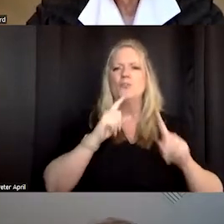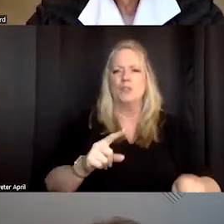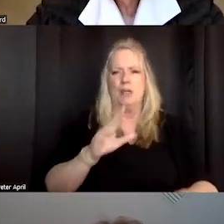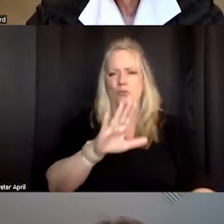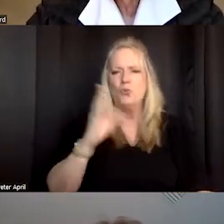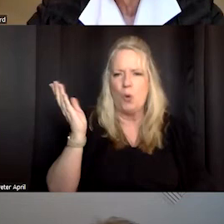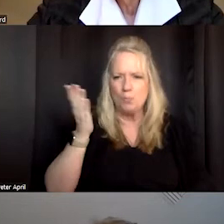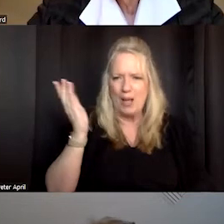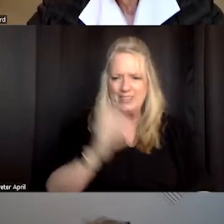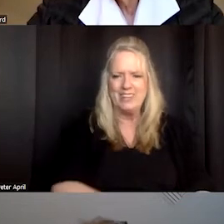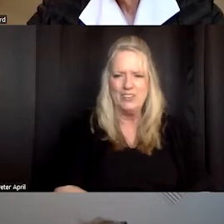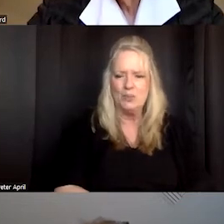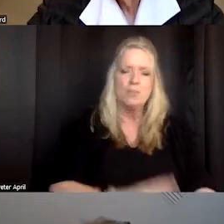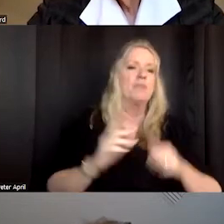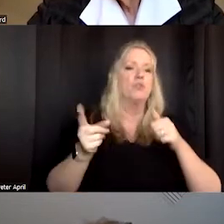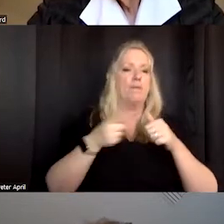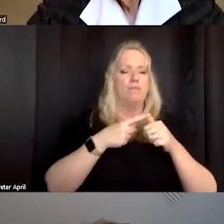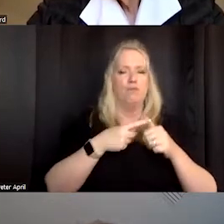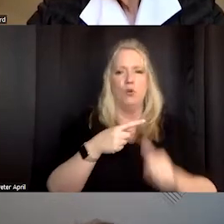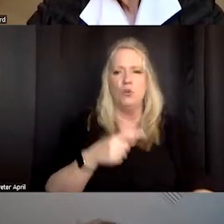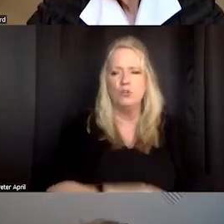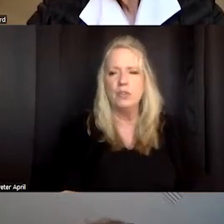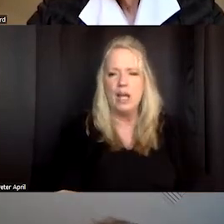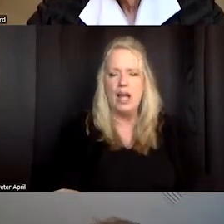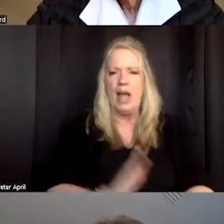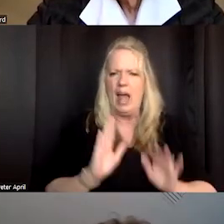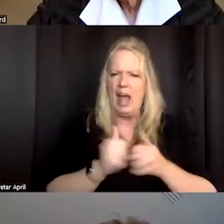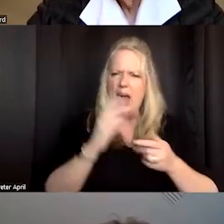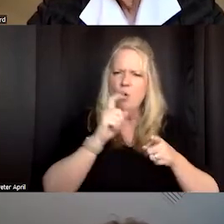SURE. >> THE FIRST IS HOW ARE CALLS DISTRIBUTED